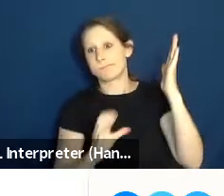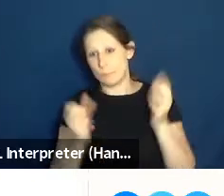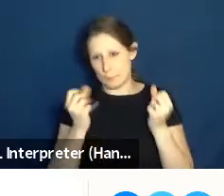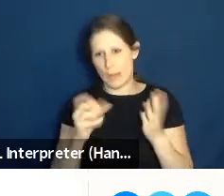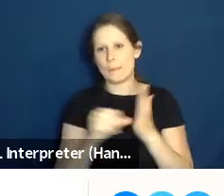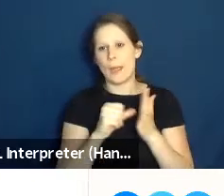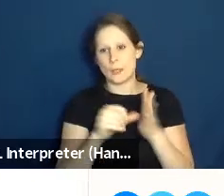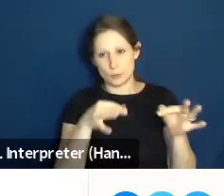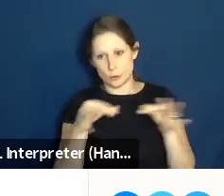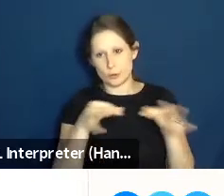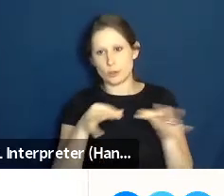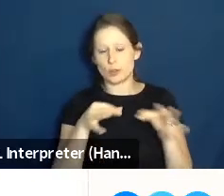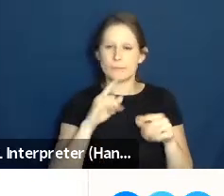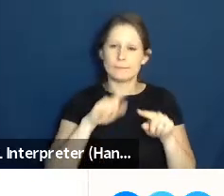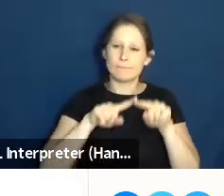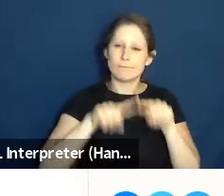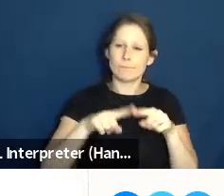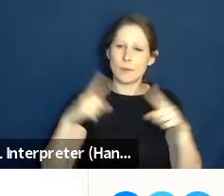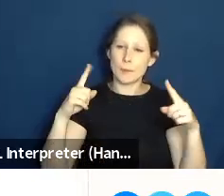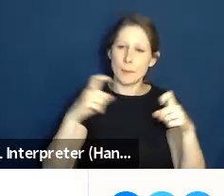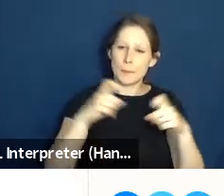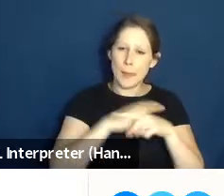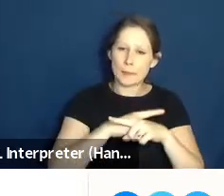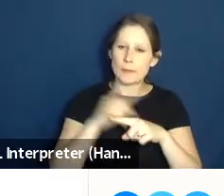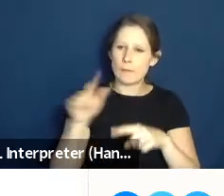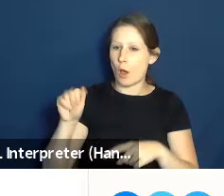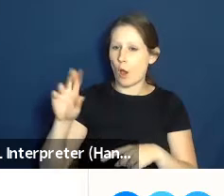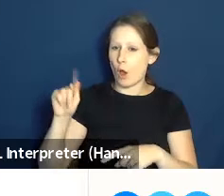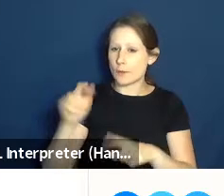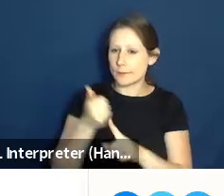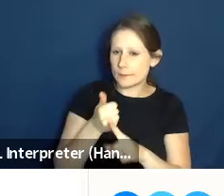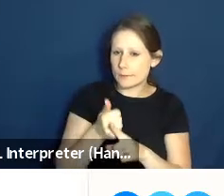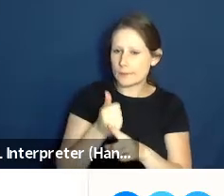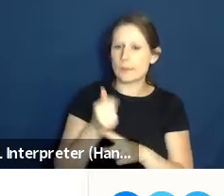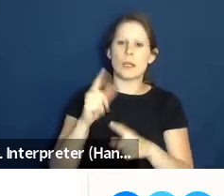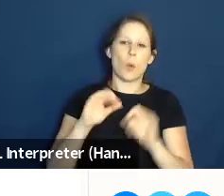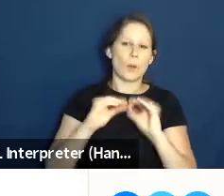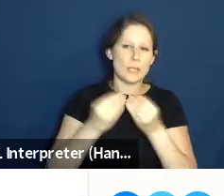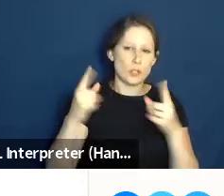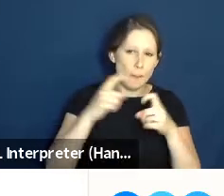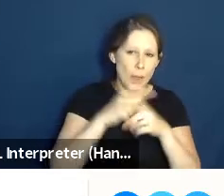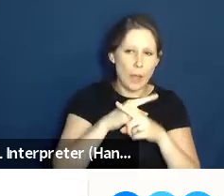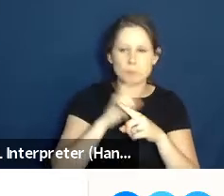depending on the complexity of the art and the organization and the venue you have.